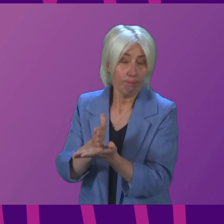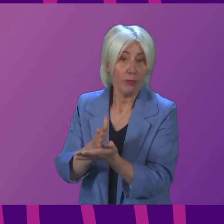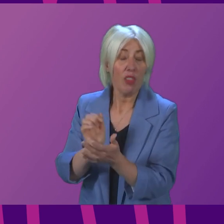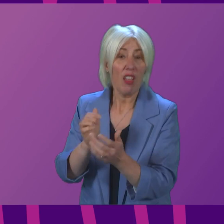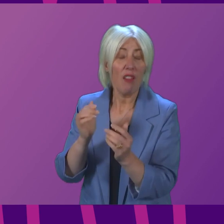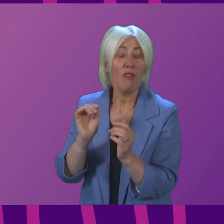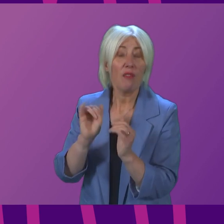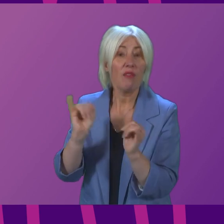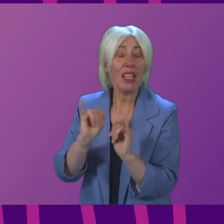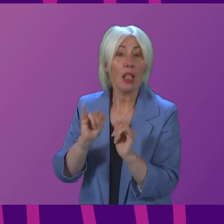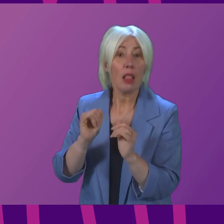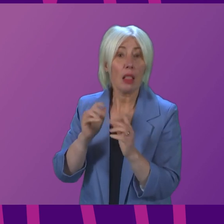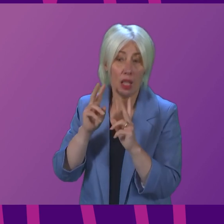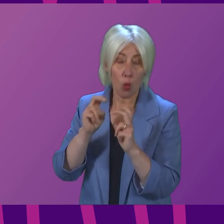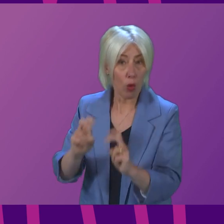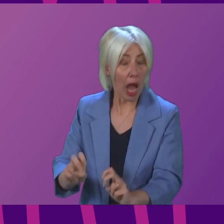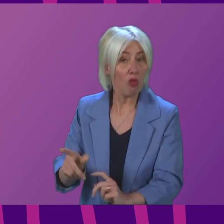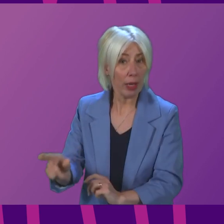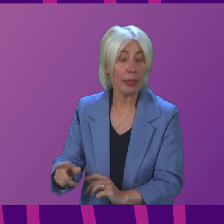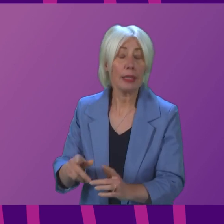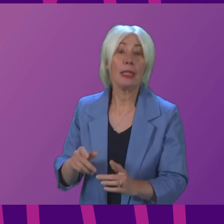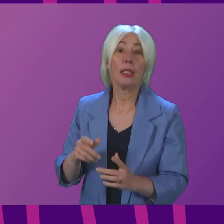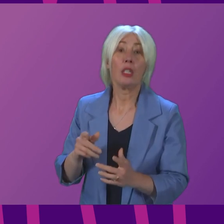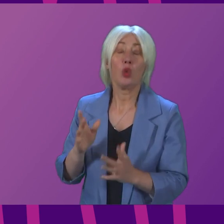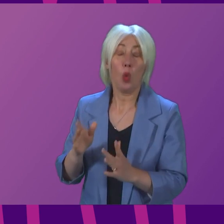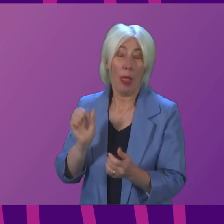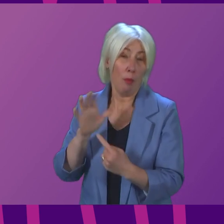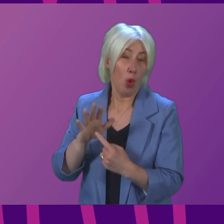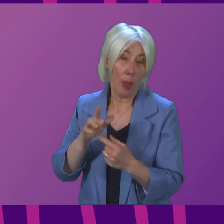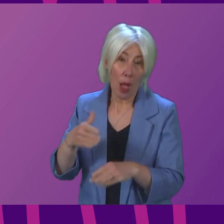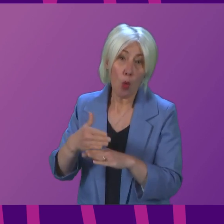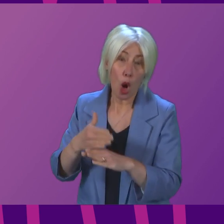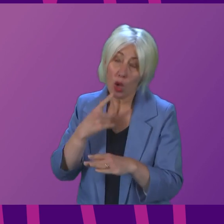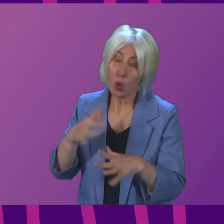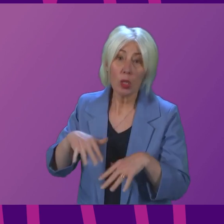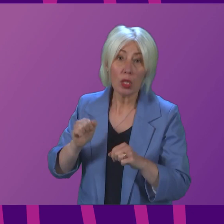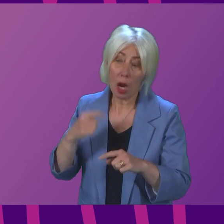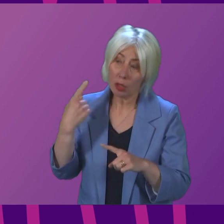The First Minister has recognised the importance of that work starting with urgent pace, so